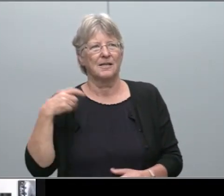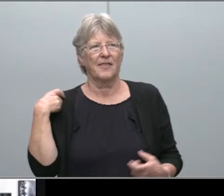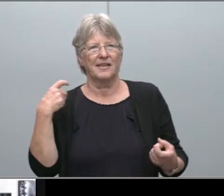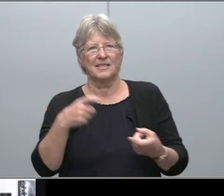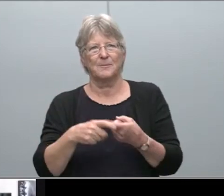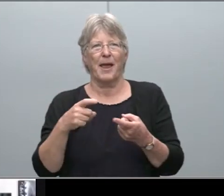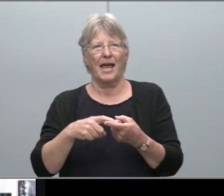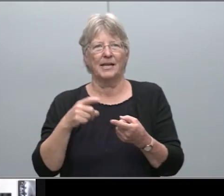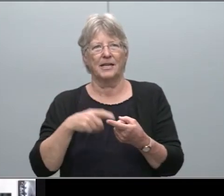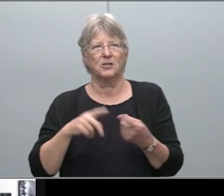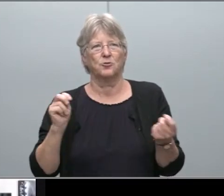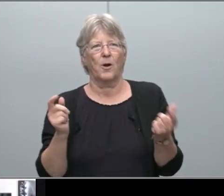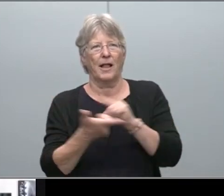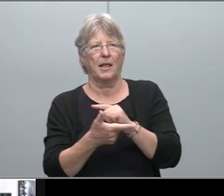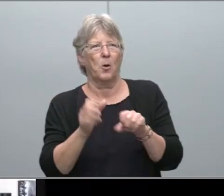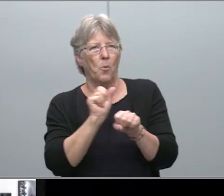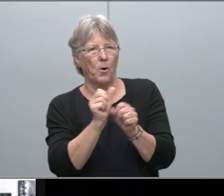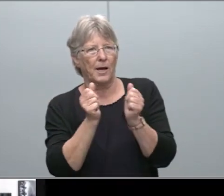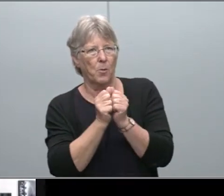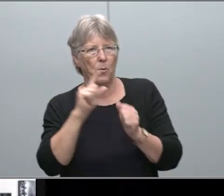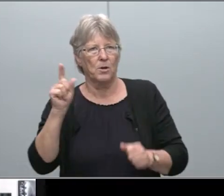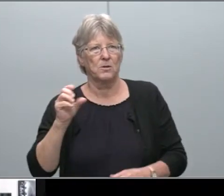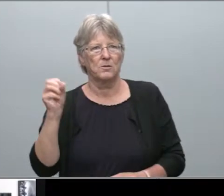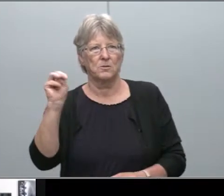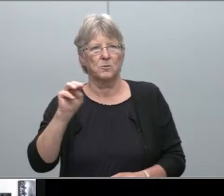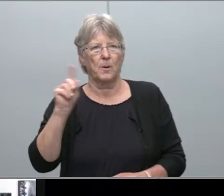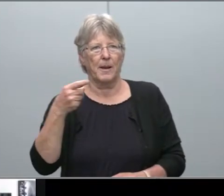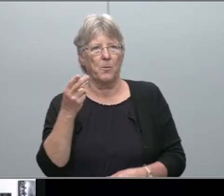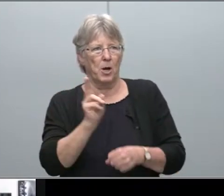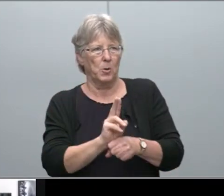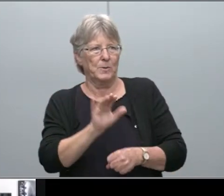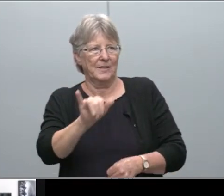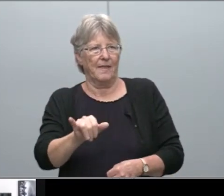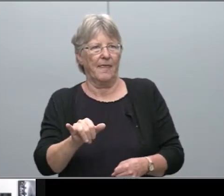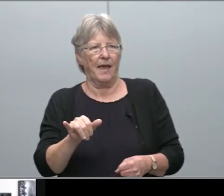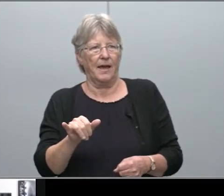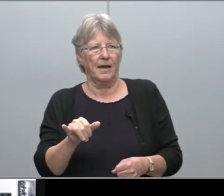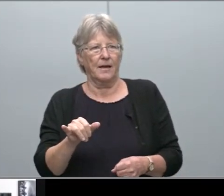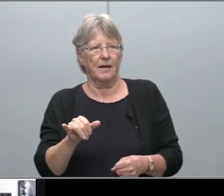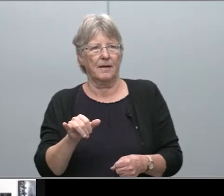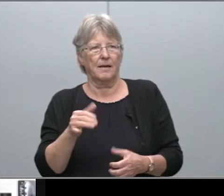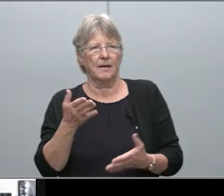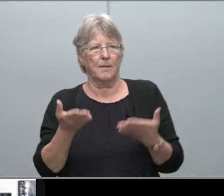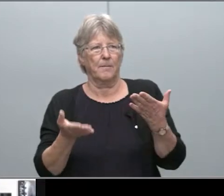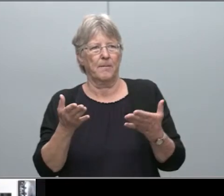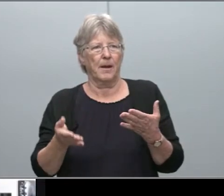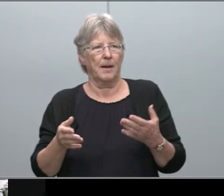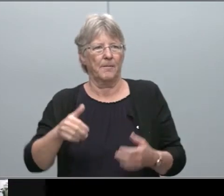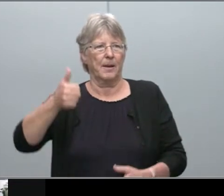of what our public health officials and what our governor's office is stating as well.